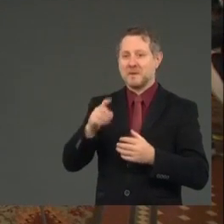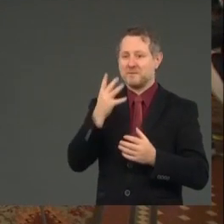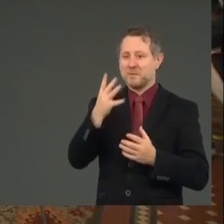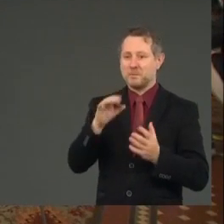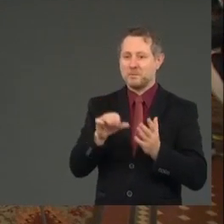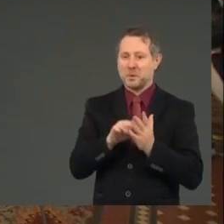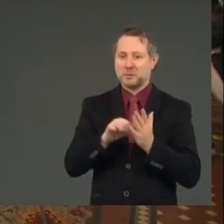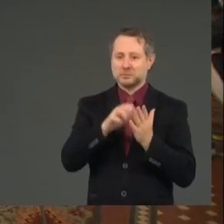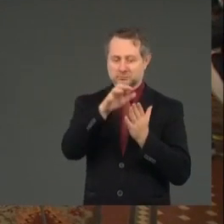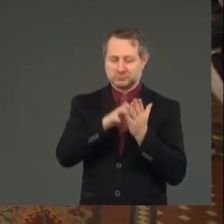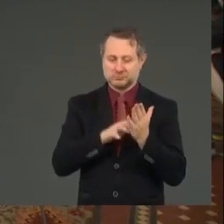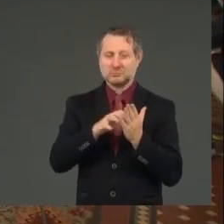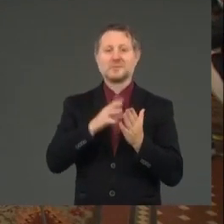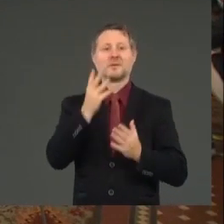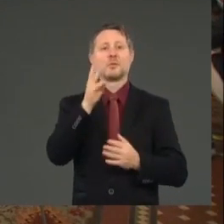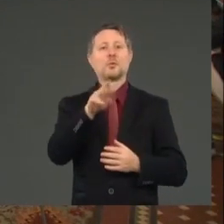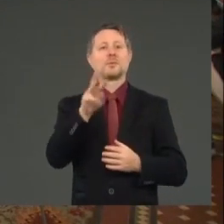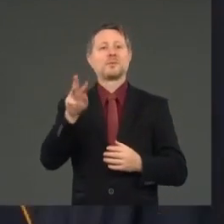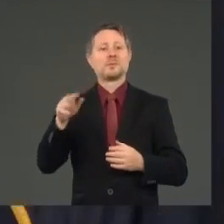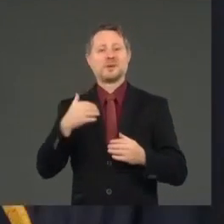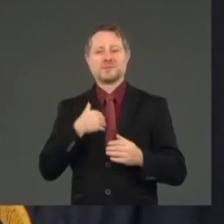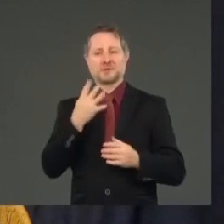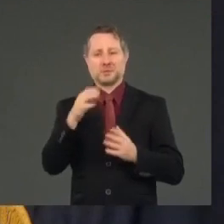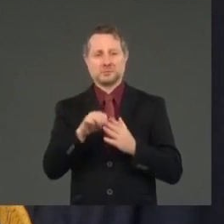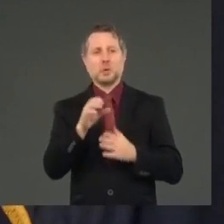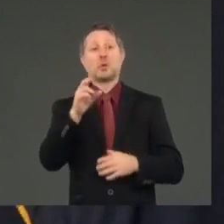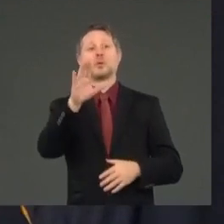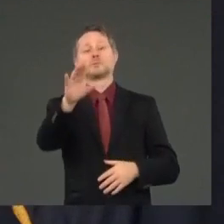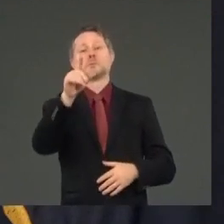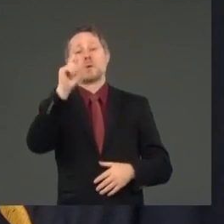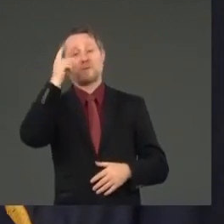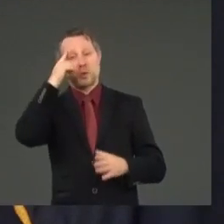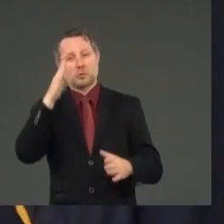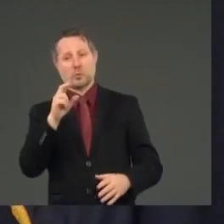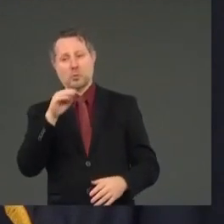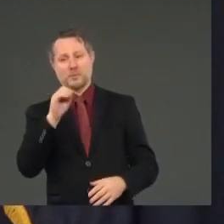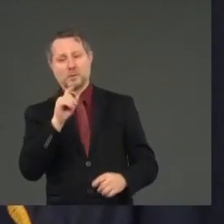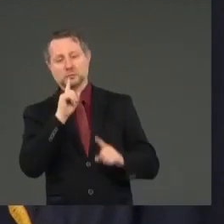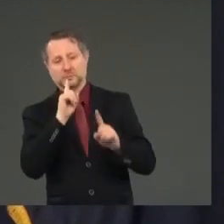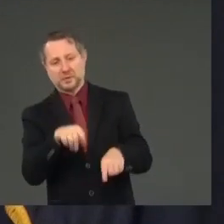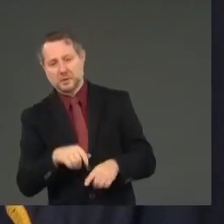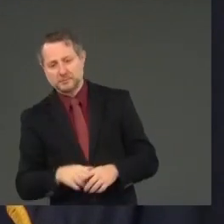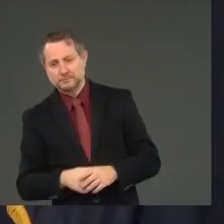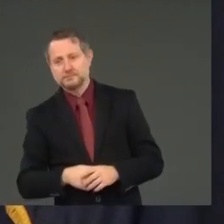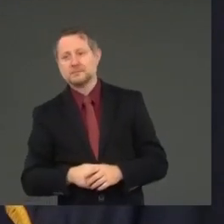AWARE ALSO THAT THE ORTHODOX UNION HAS A FOUR-PAGE GUIDANCE